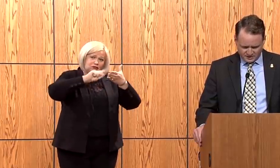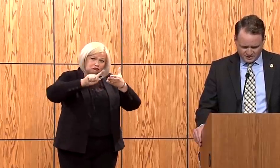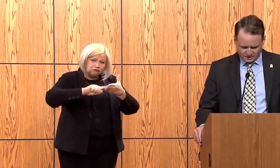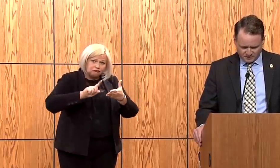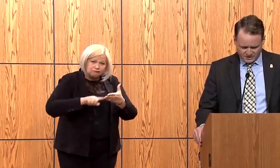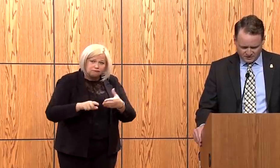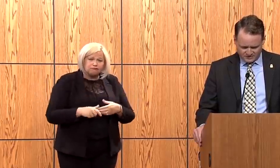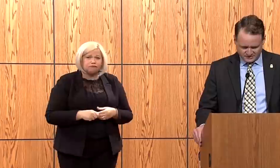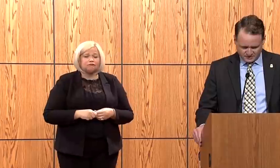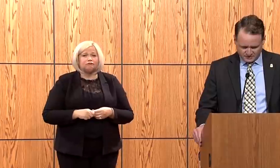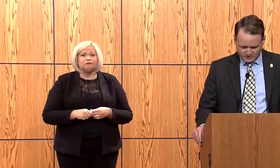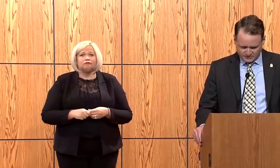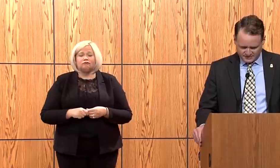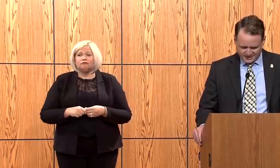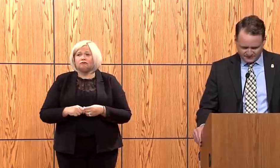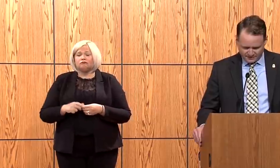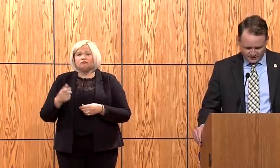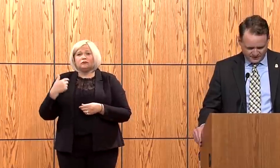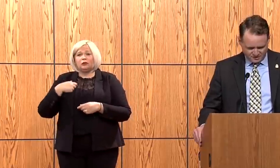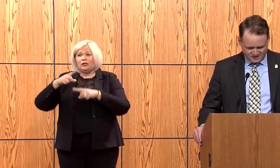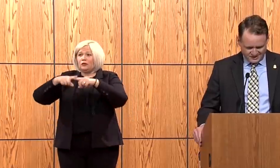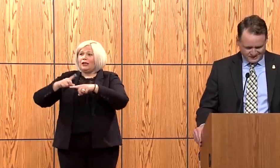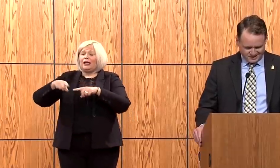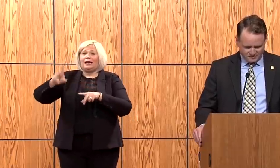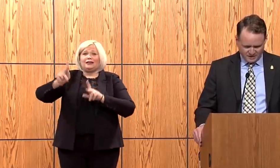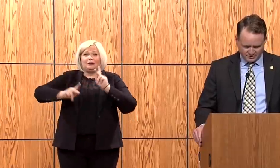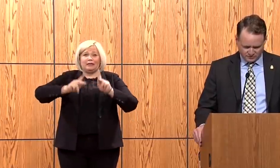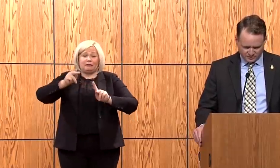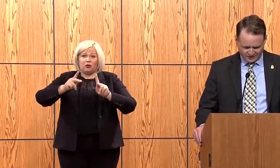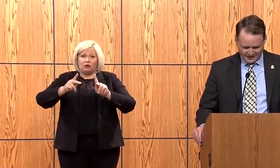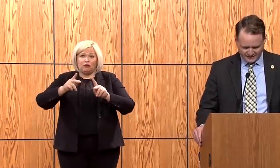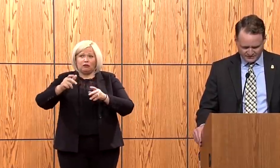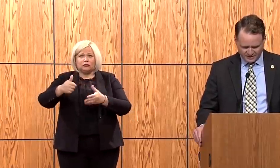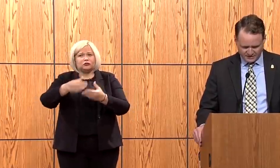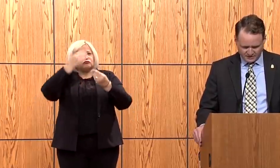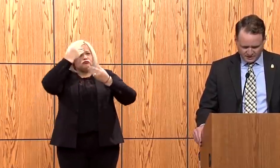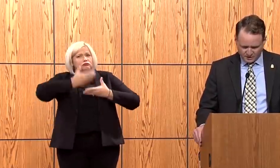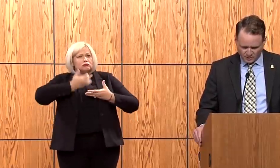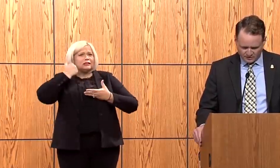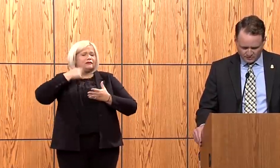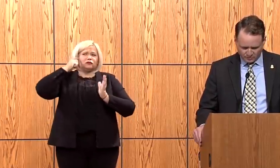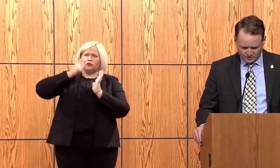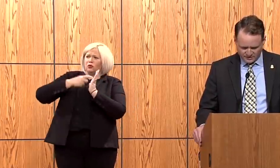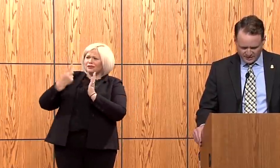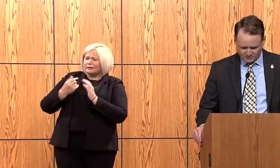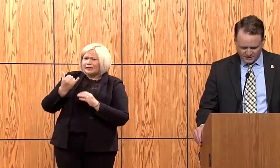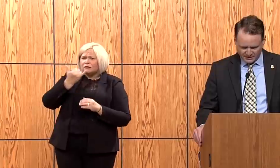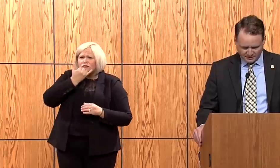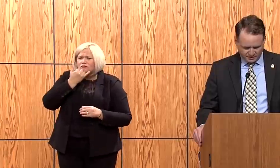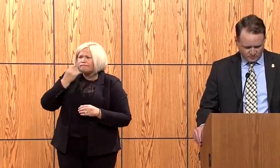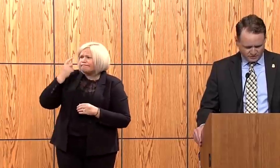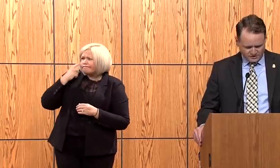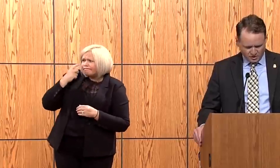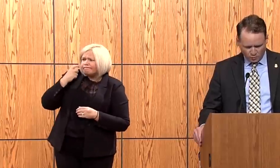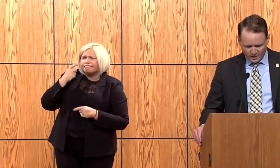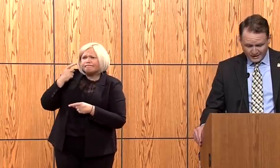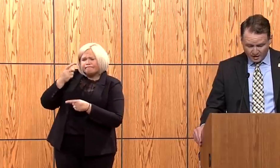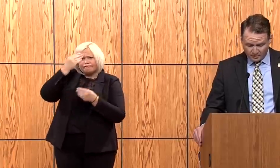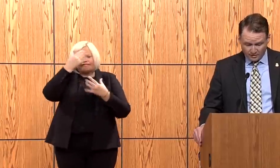OPERATION AND THROUGHOUT THE COURSE OF THIS INVESTIGATION. COURSE OF THIS INVESTIGATION. WE RELY ON THE PUBLIC’S WE RELY ON THE PUBLIC’S ASSISTANCE TO HELP KEEP US SAFE. ASSISTANCE TO HELP KEEP US SAFE. IF YOU SEE SUSPECTED CRIMINAL